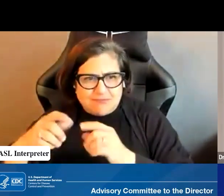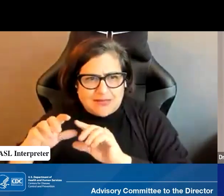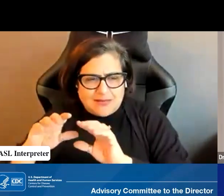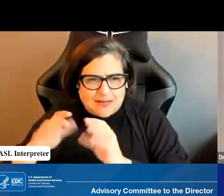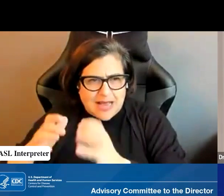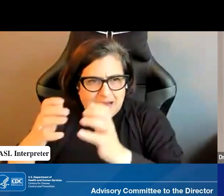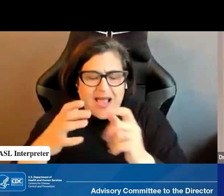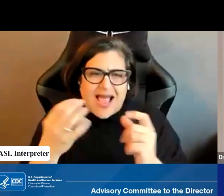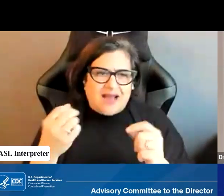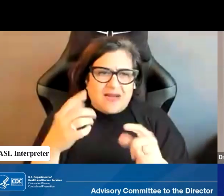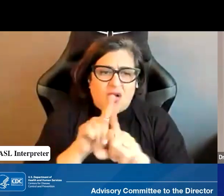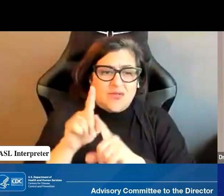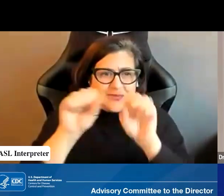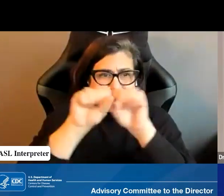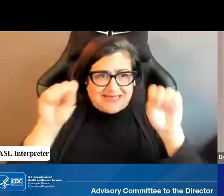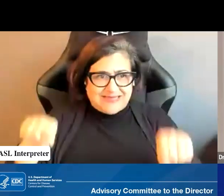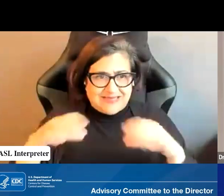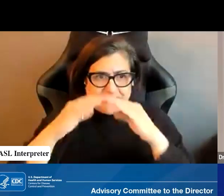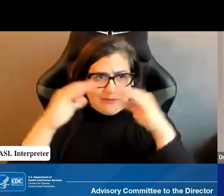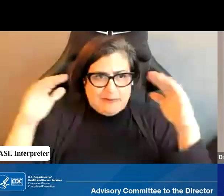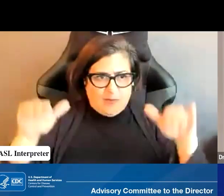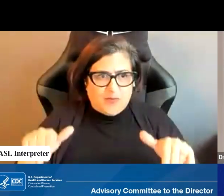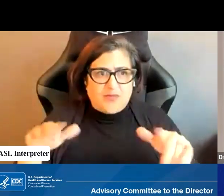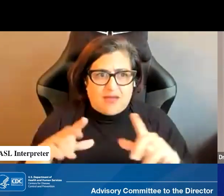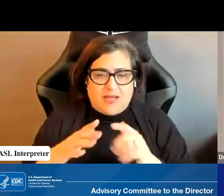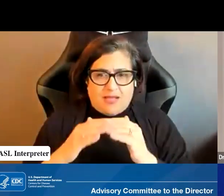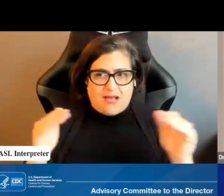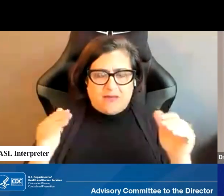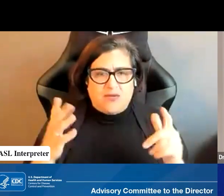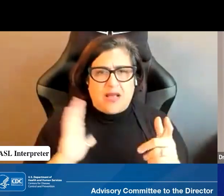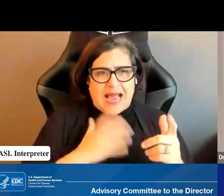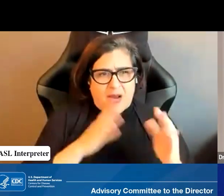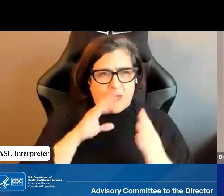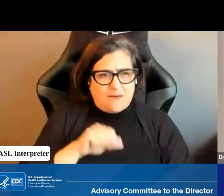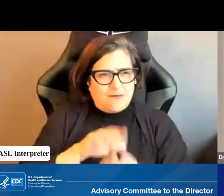And I think, though, the focus has been a lot on discussion, I mean communicating